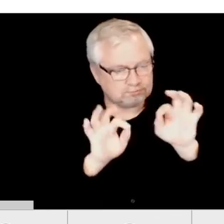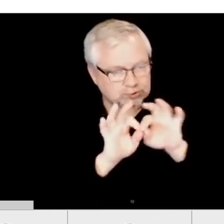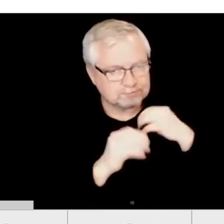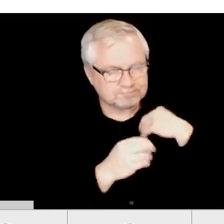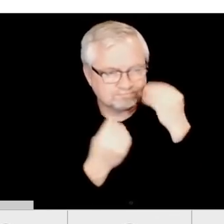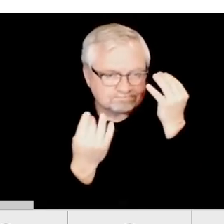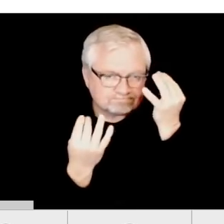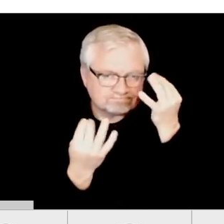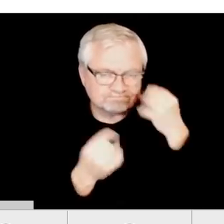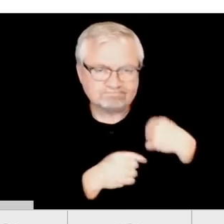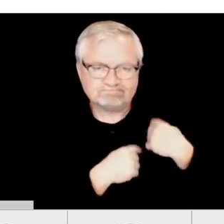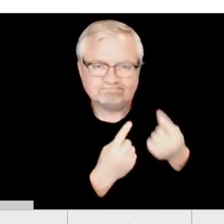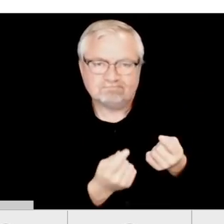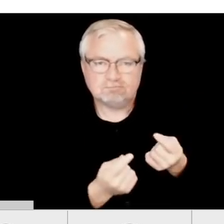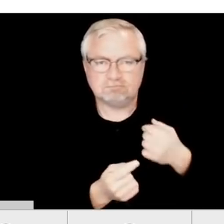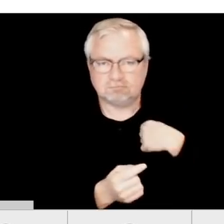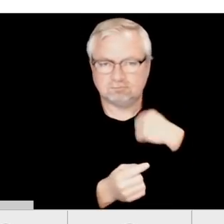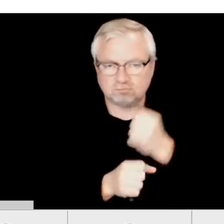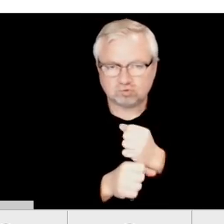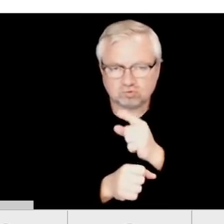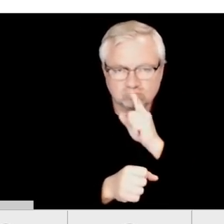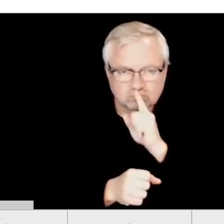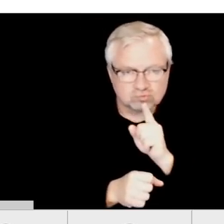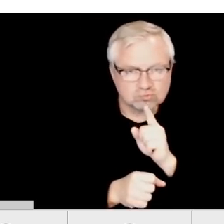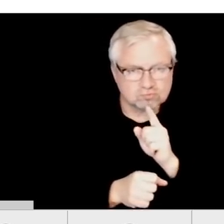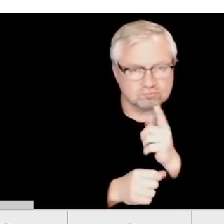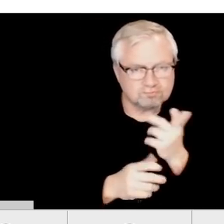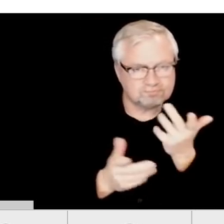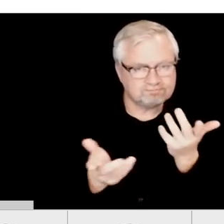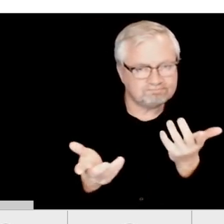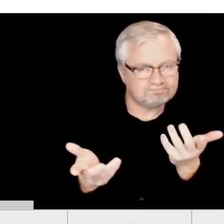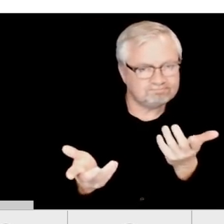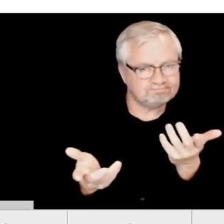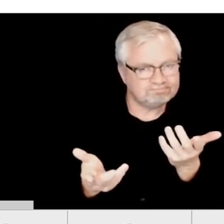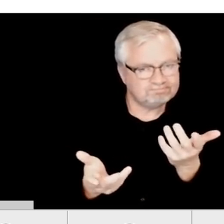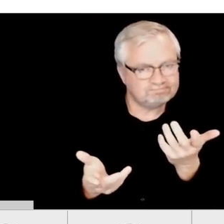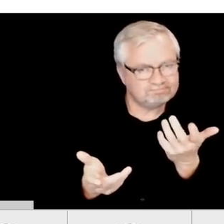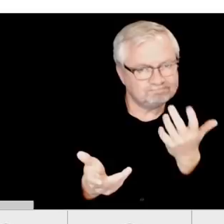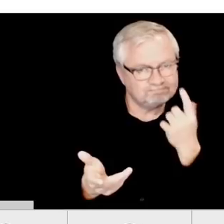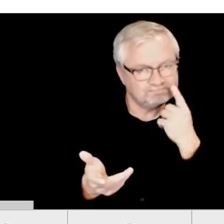hospital settings, so many of those deaths that -- that cumulative death